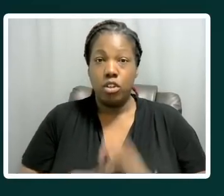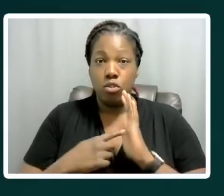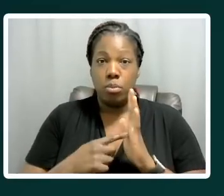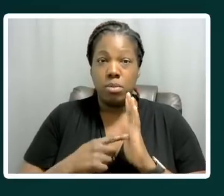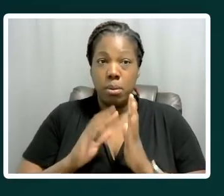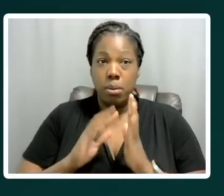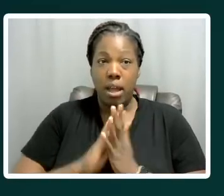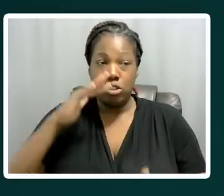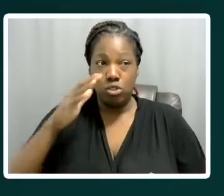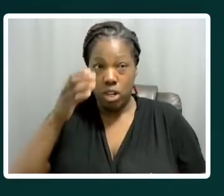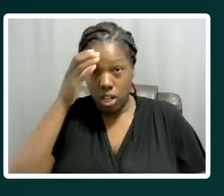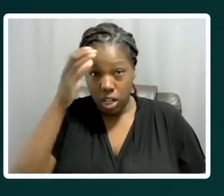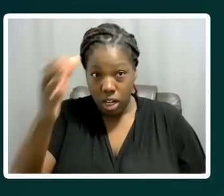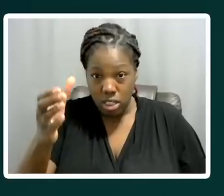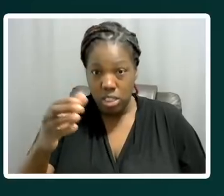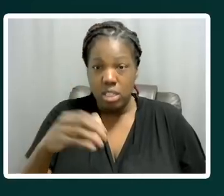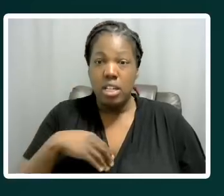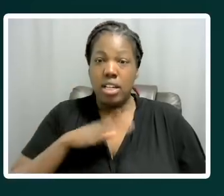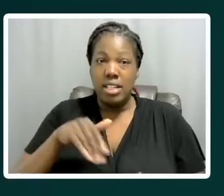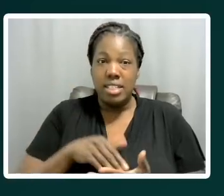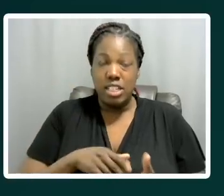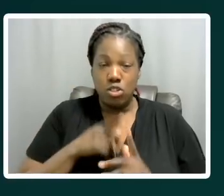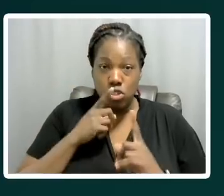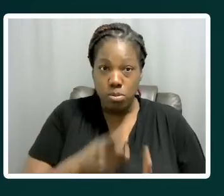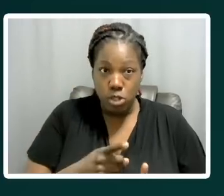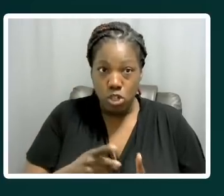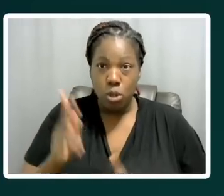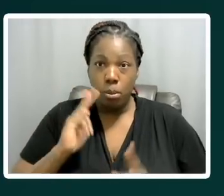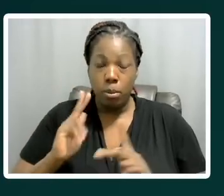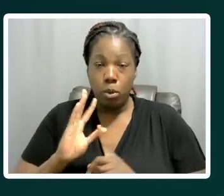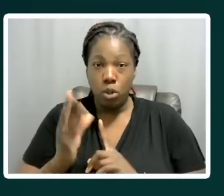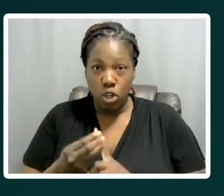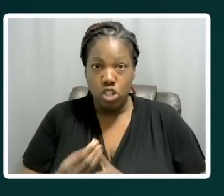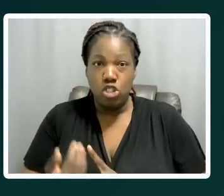such as our center's mission or a people's culture, having a deeper understanding of the